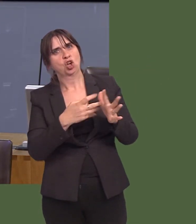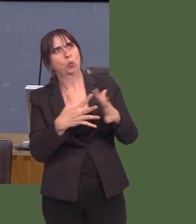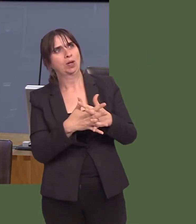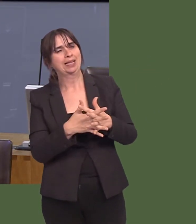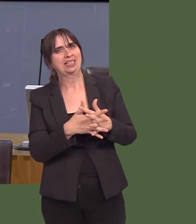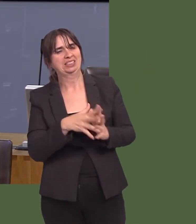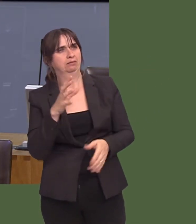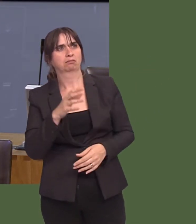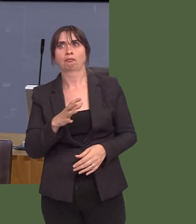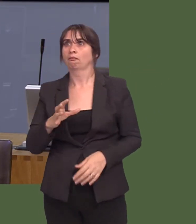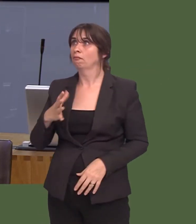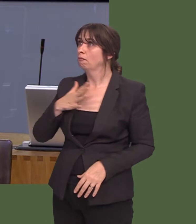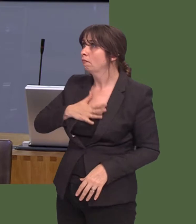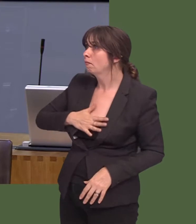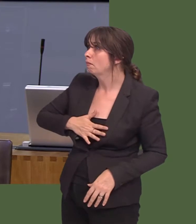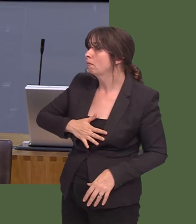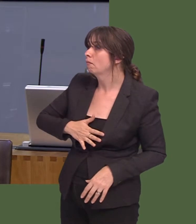when it comes to tackling this problem?